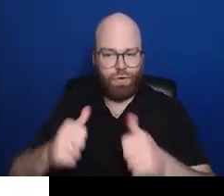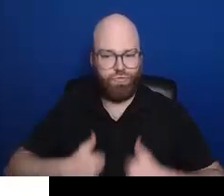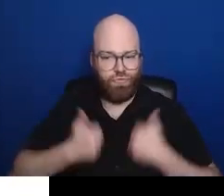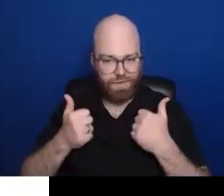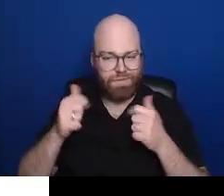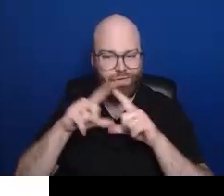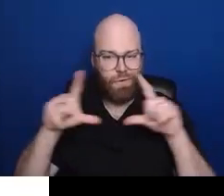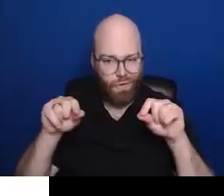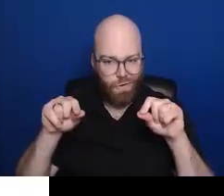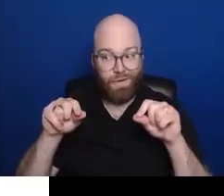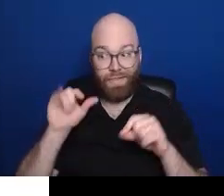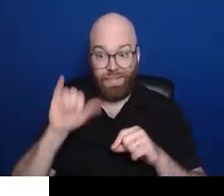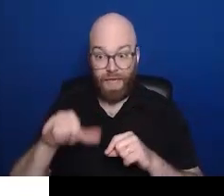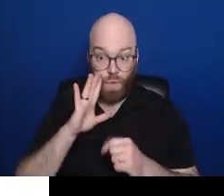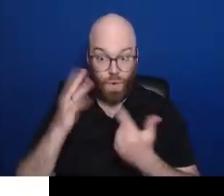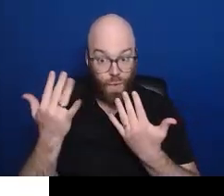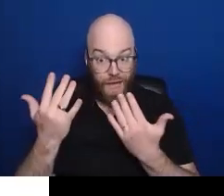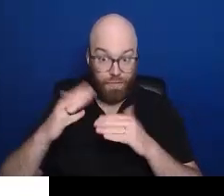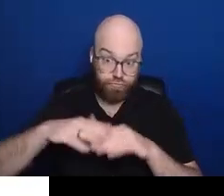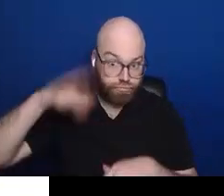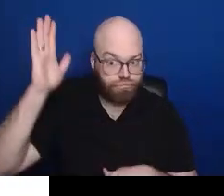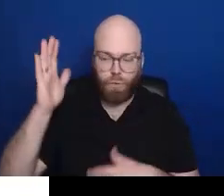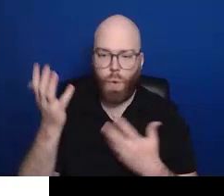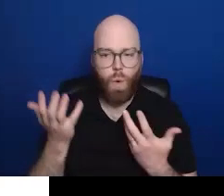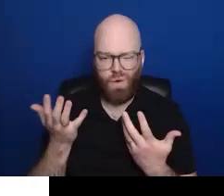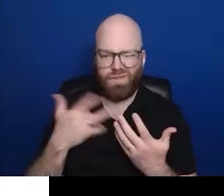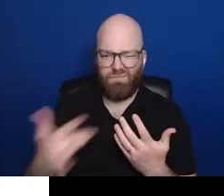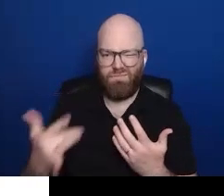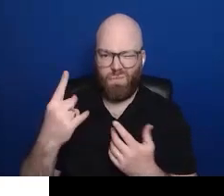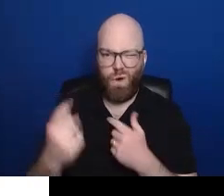It's normally about a year, in order to get their status here in the United States.